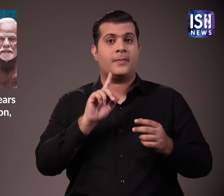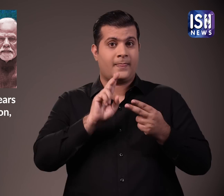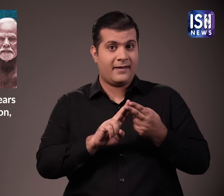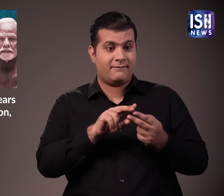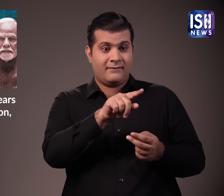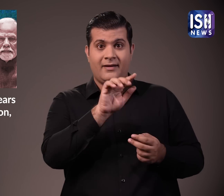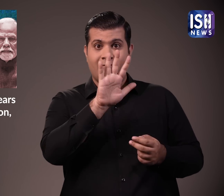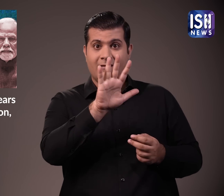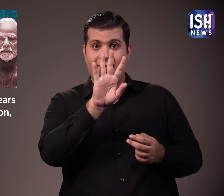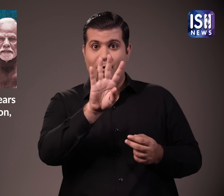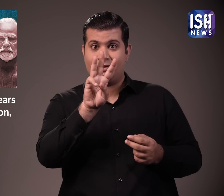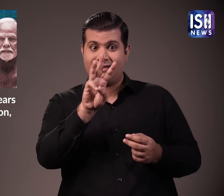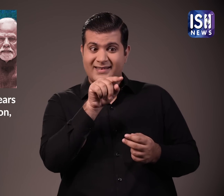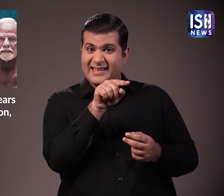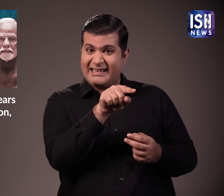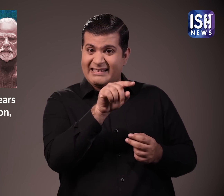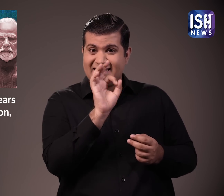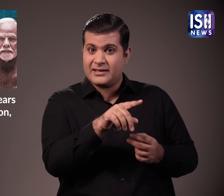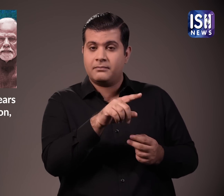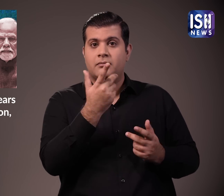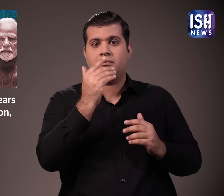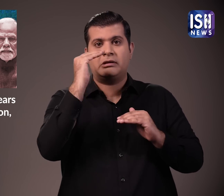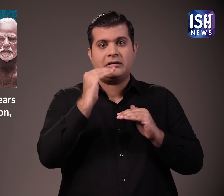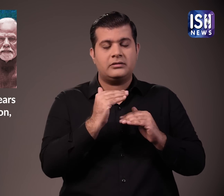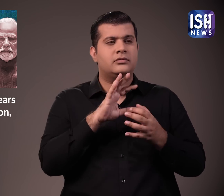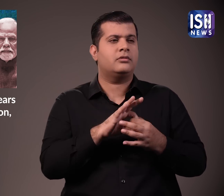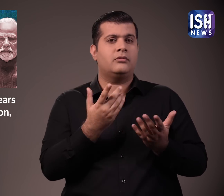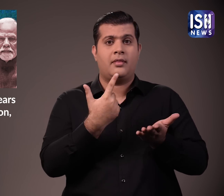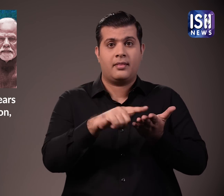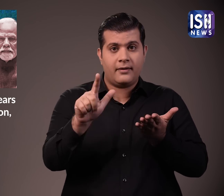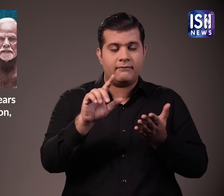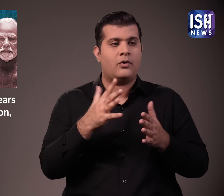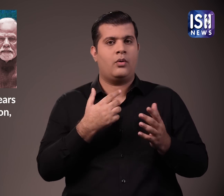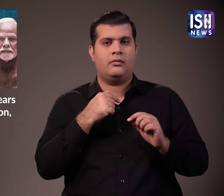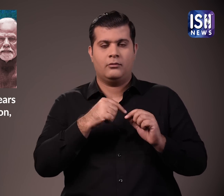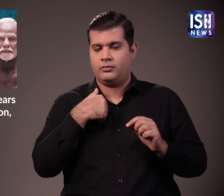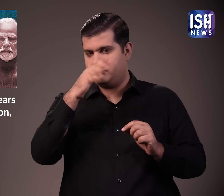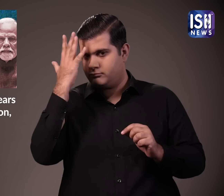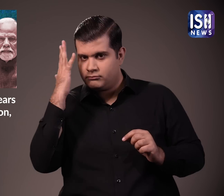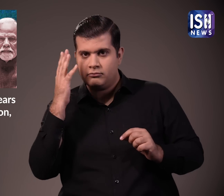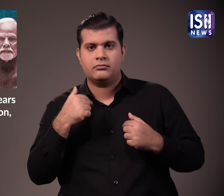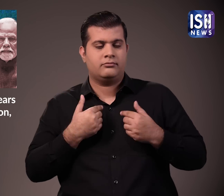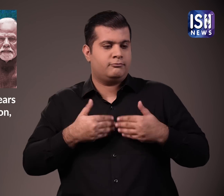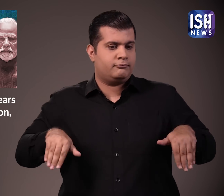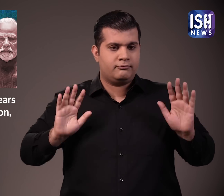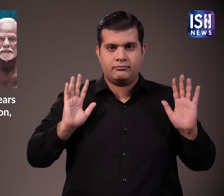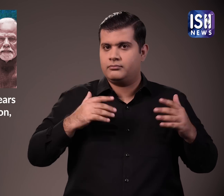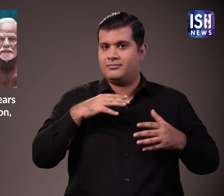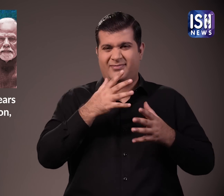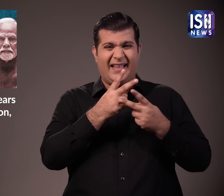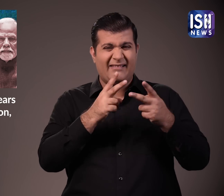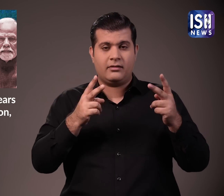Out of the 543, if any member is on leave or abstains from voting,